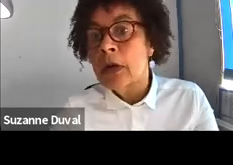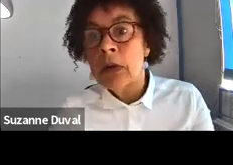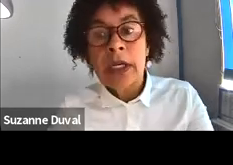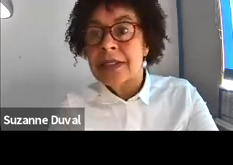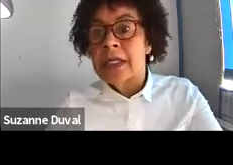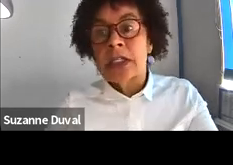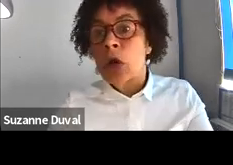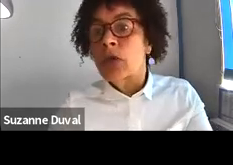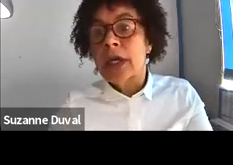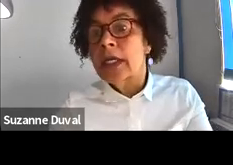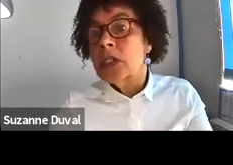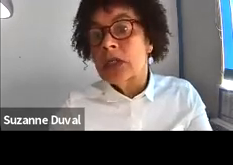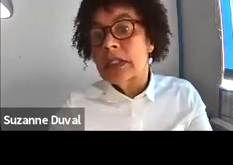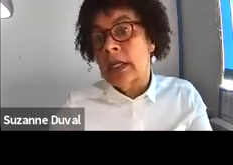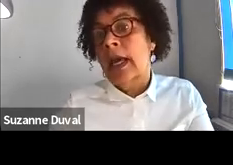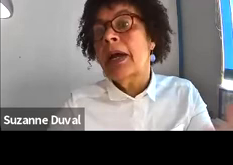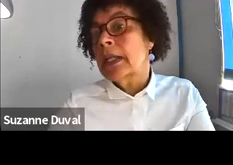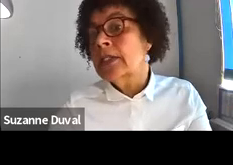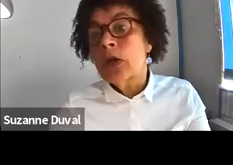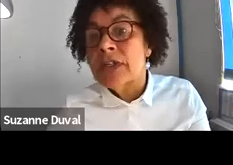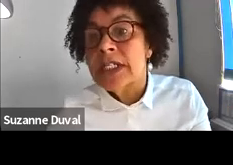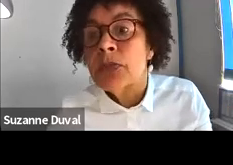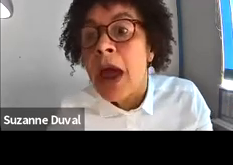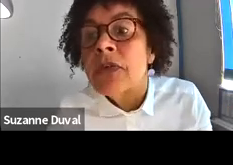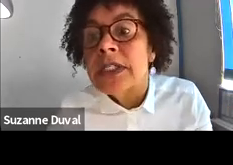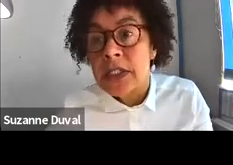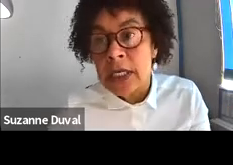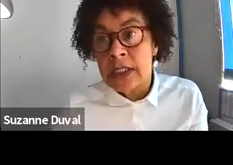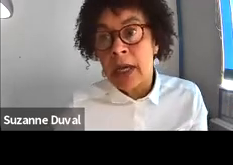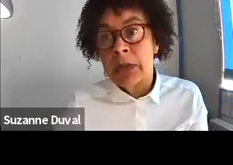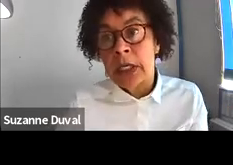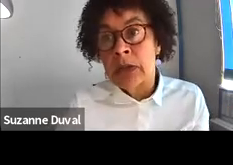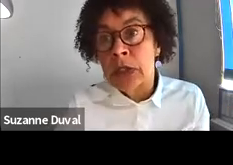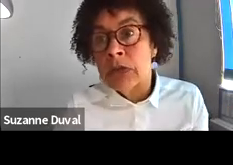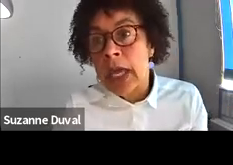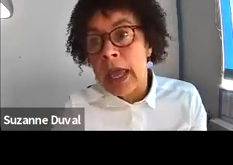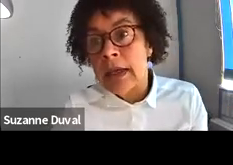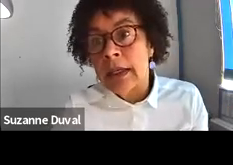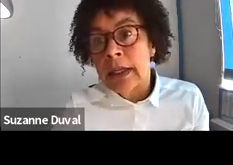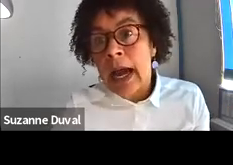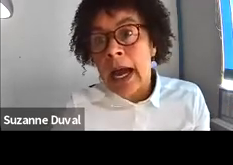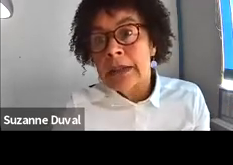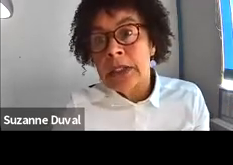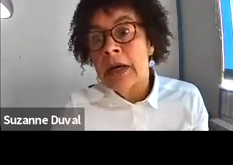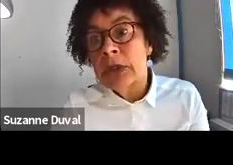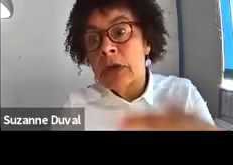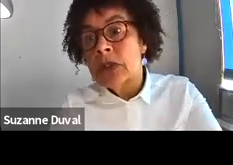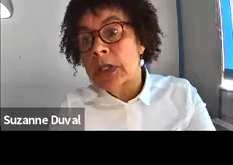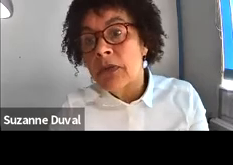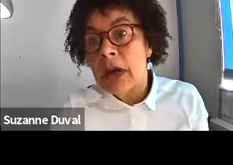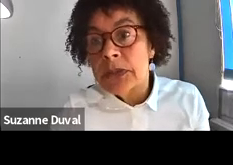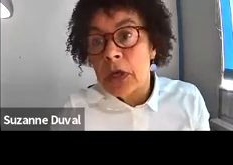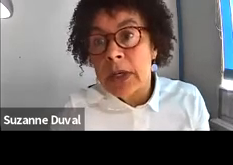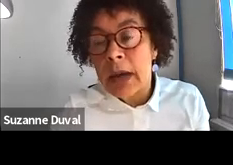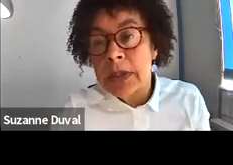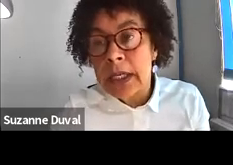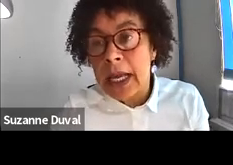David Wilkins: yeah really, really valuable point Thank you and lily and kind of continue in that discussion in the chat is saying Lillian himself from African descent since.